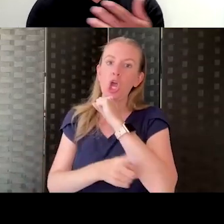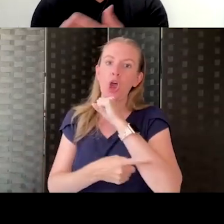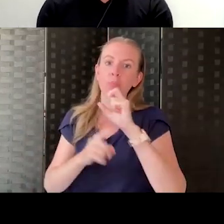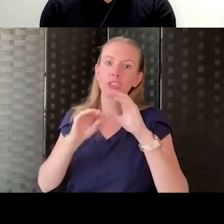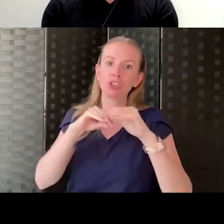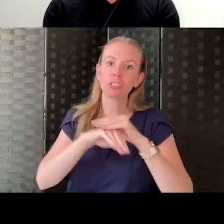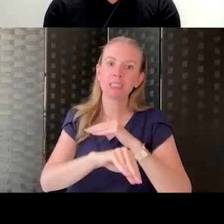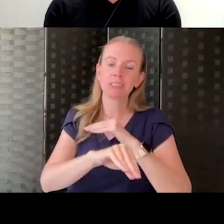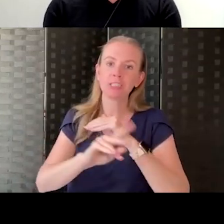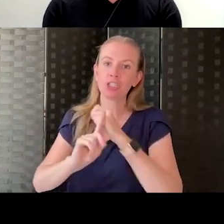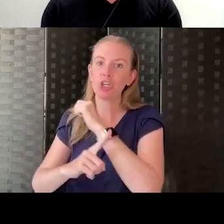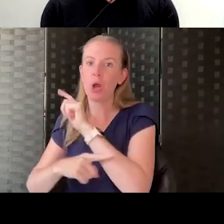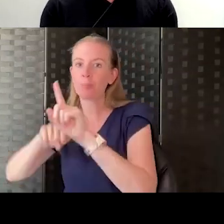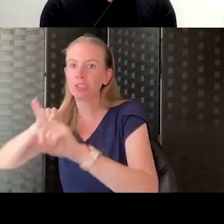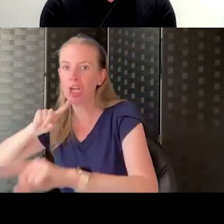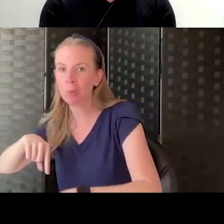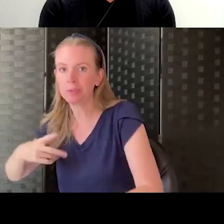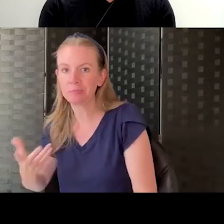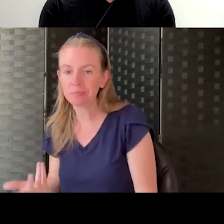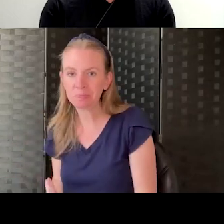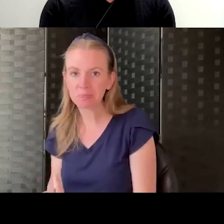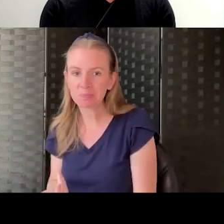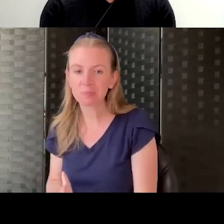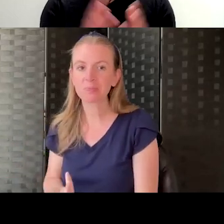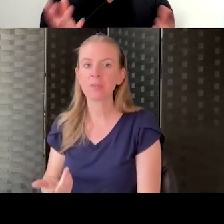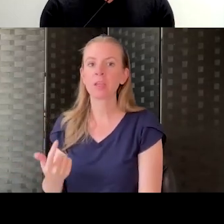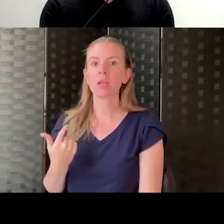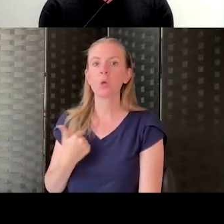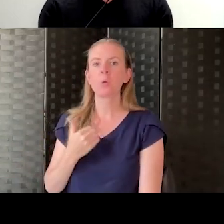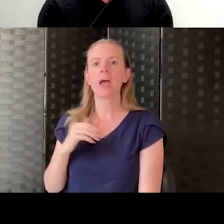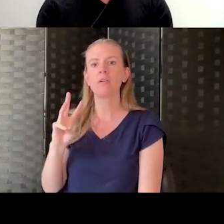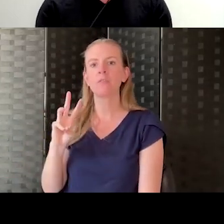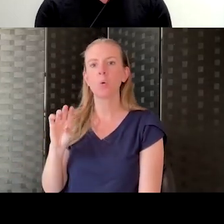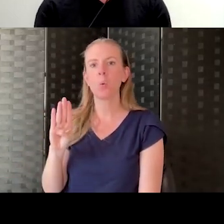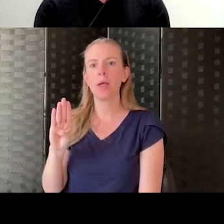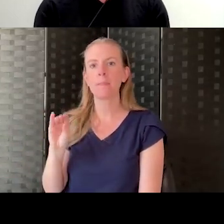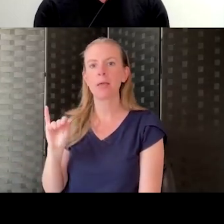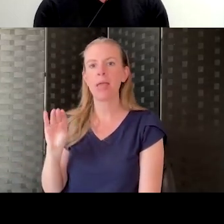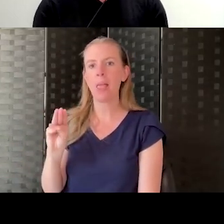garbage out. There was a web aim I'm pretty sure a lot of you are familiar with the WebAIM,